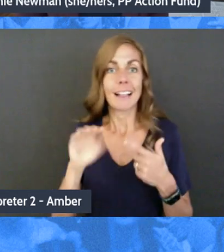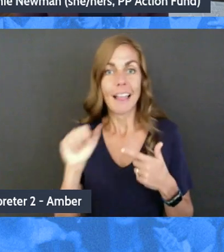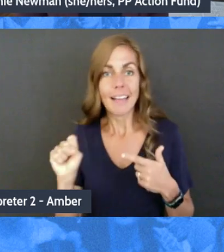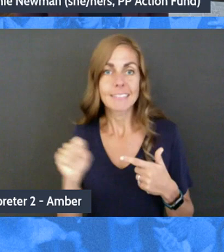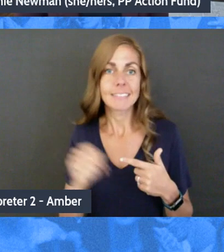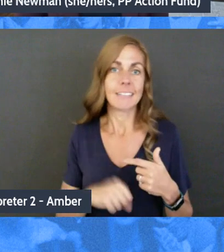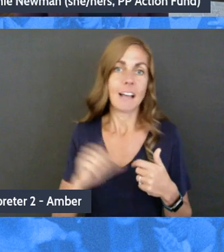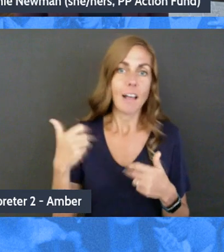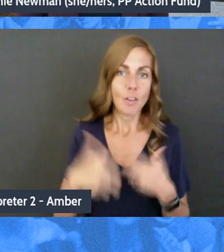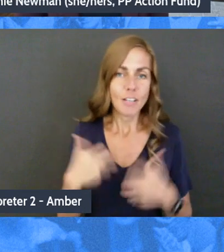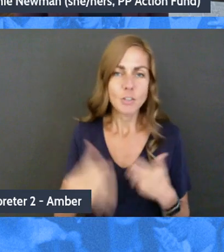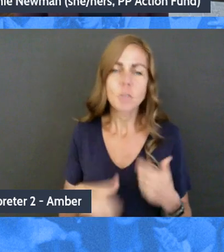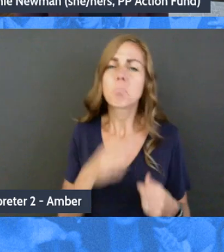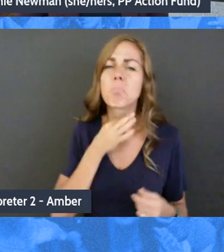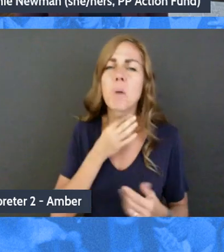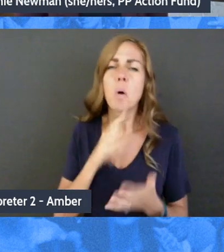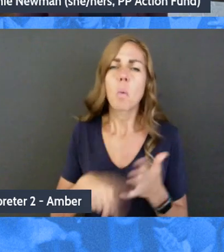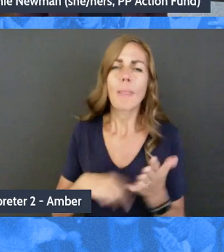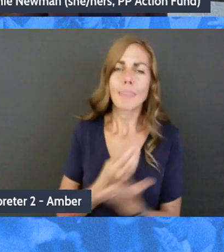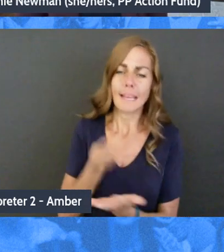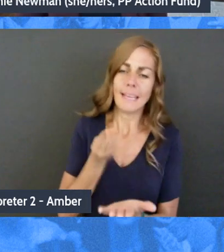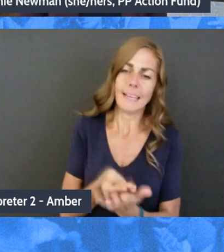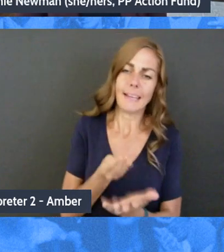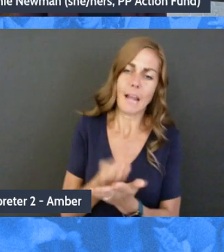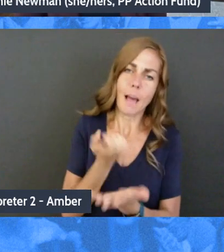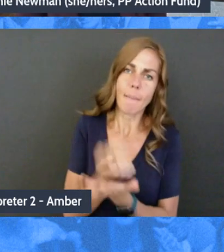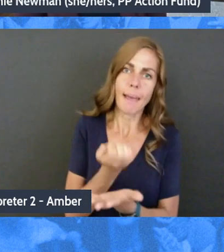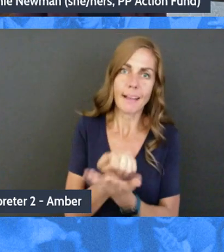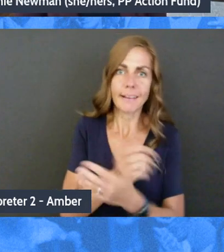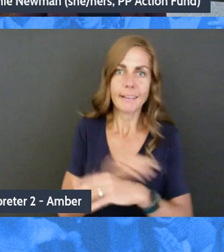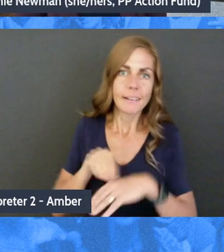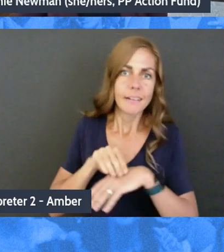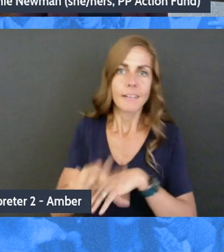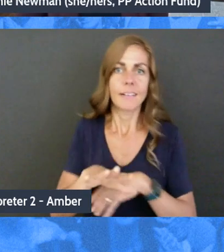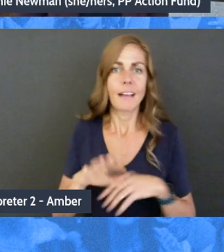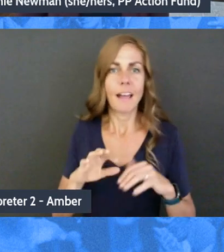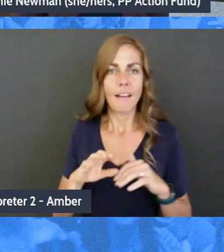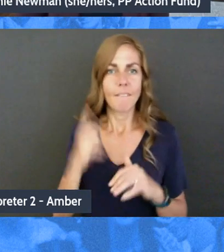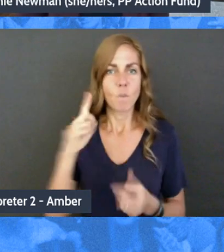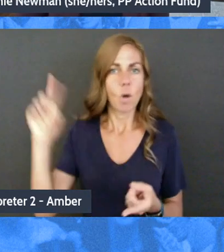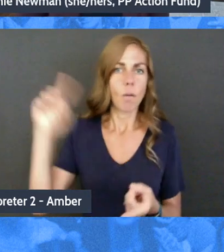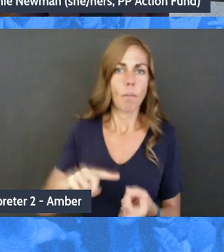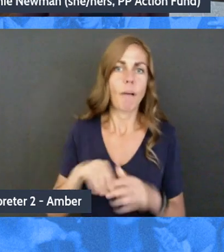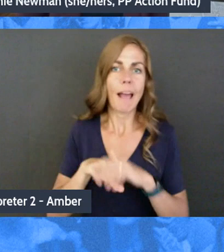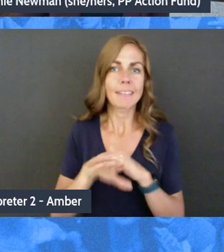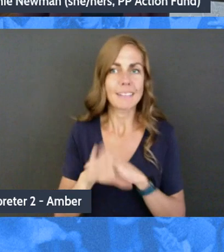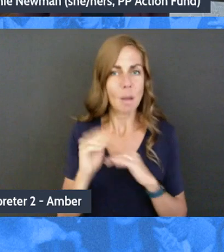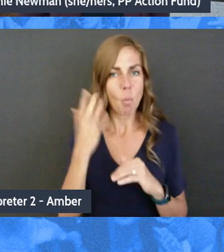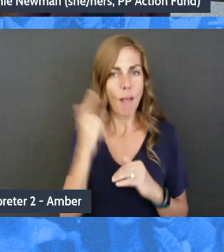What are the economic implications to weakening access and why is it important to address reproductive justice?